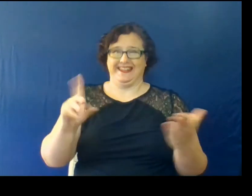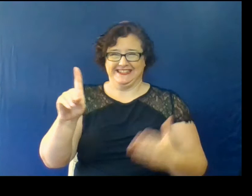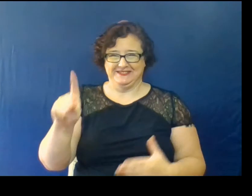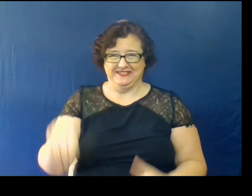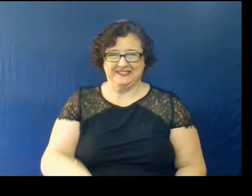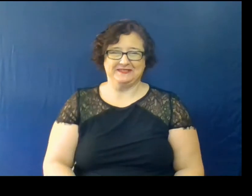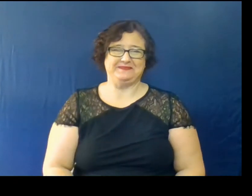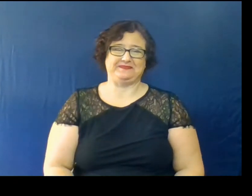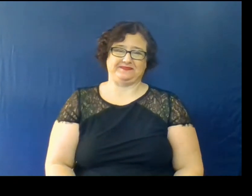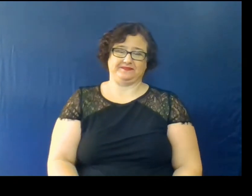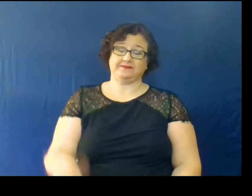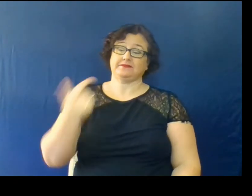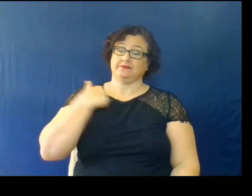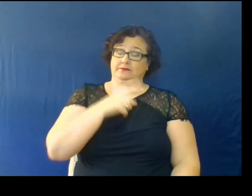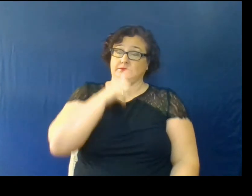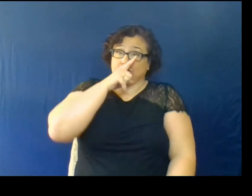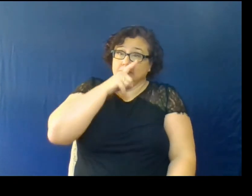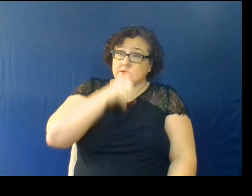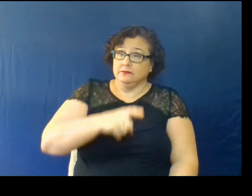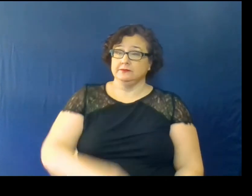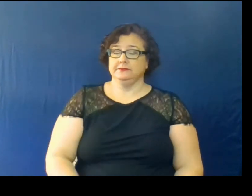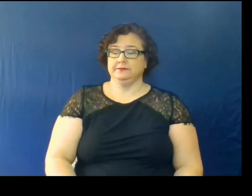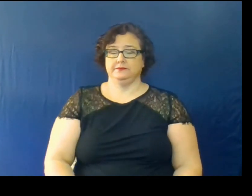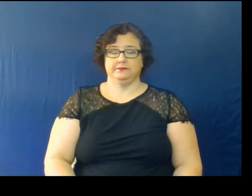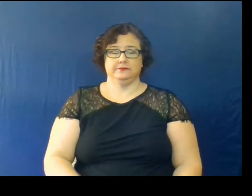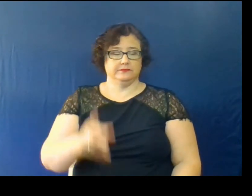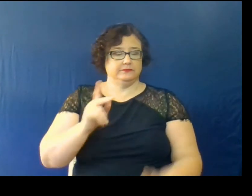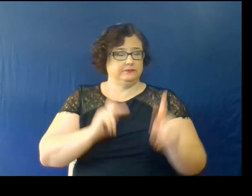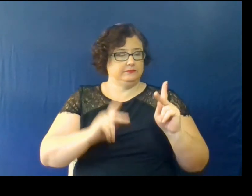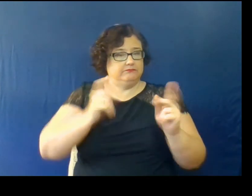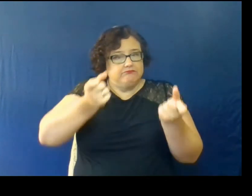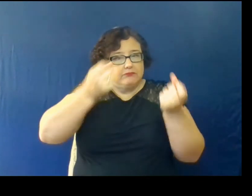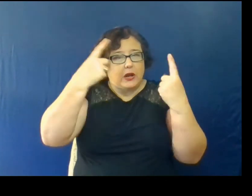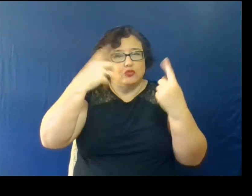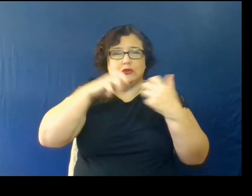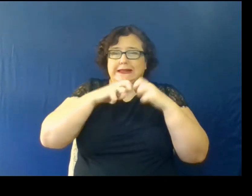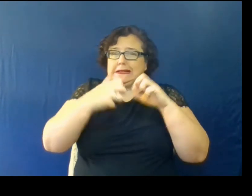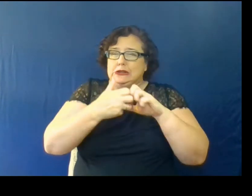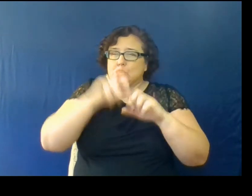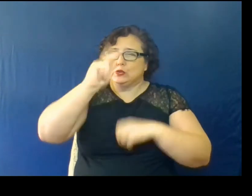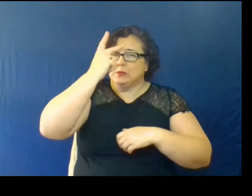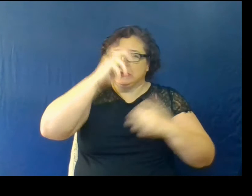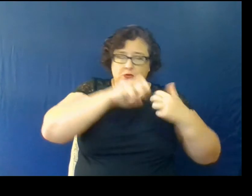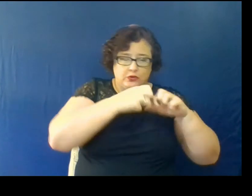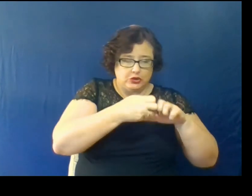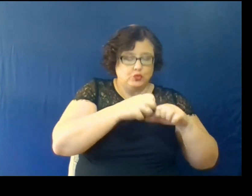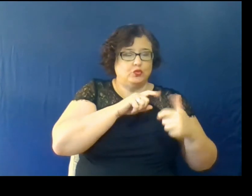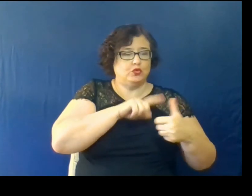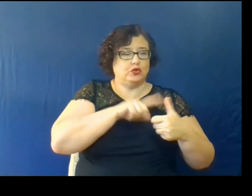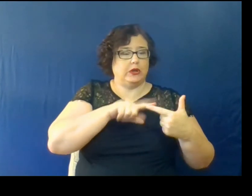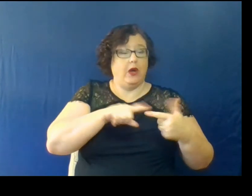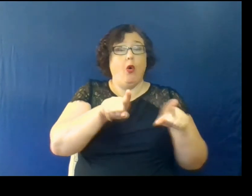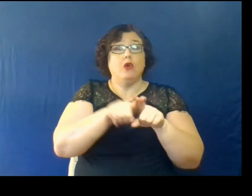is that we make sure that folks understand the issues and then understand who to call if there is